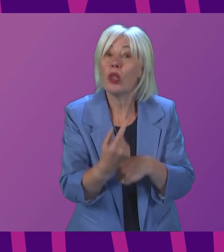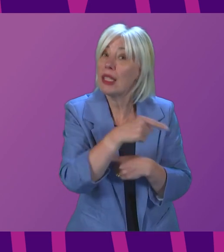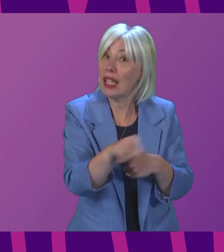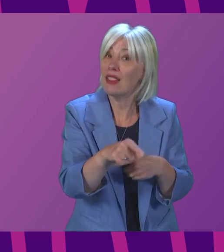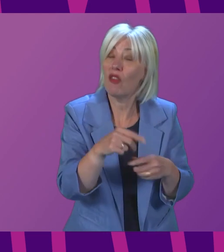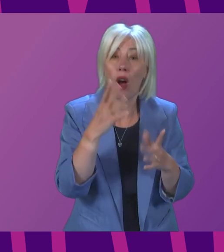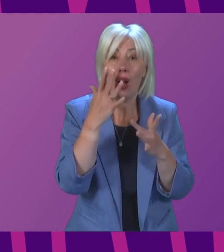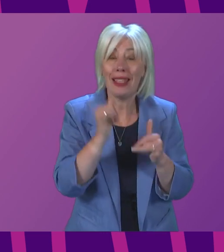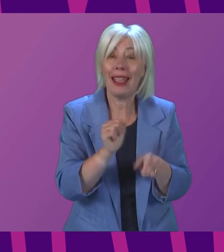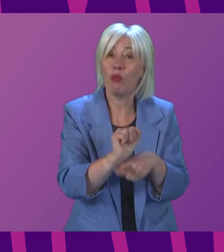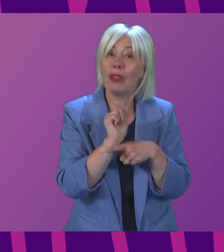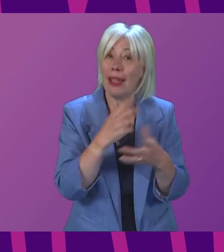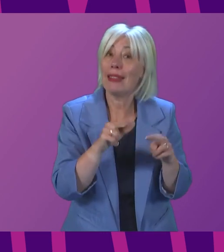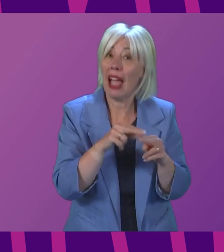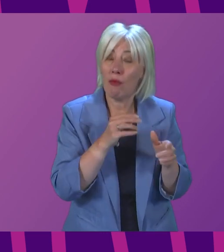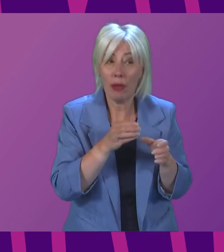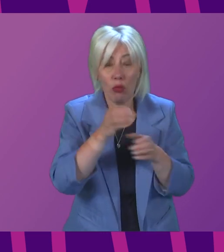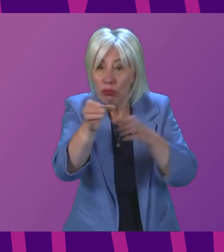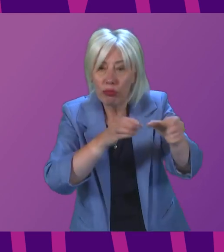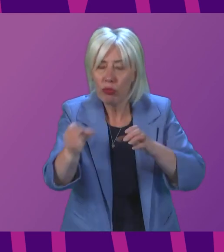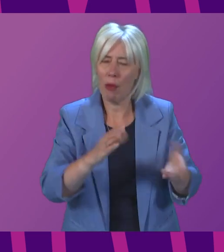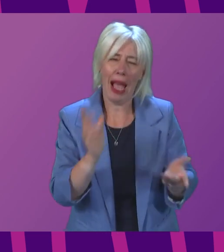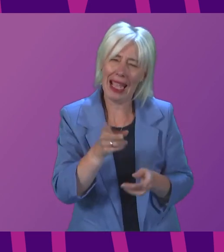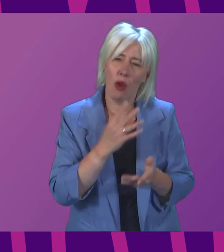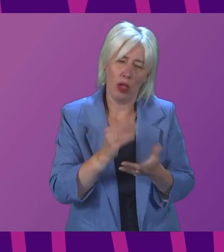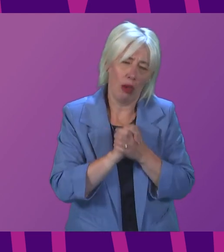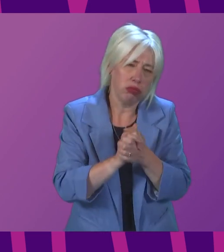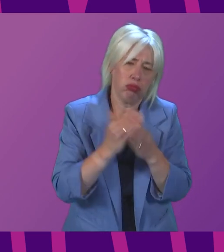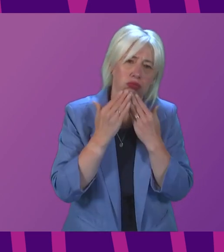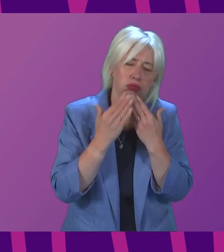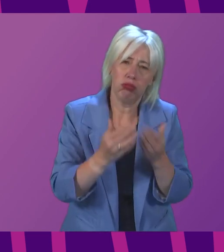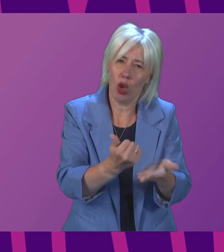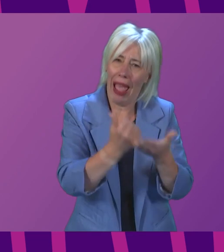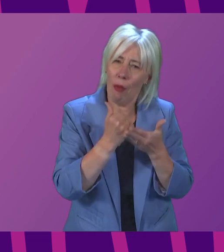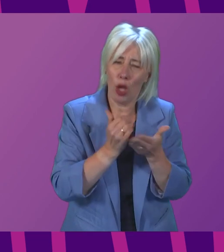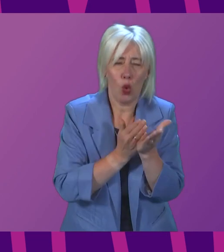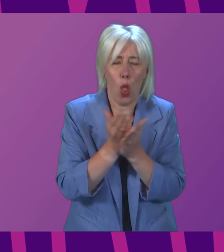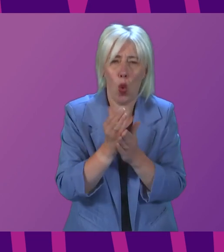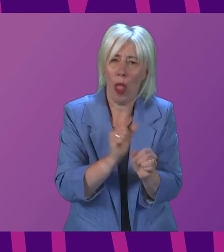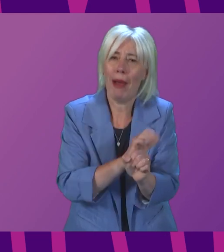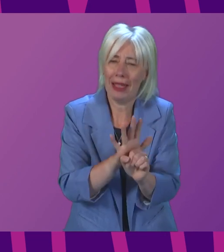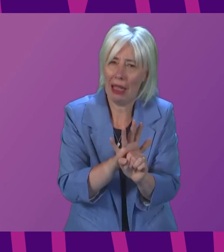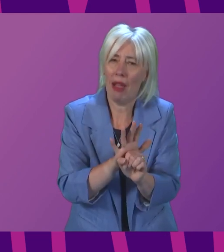I again express my gratitude to everybody who has worked to help us through the pandemic over the past two years.